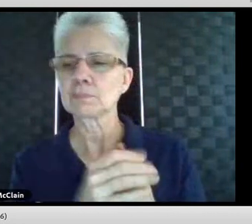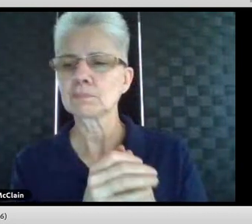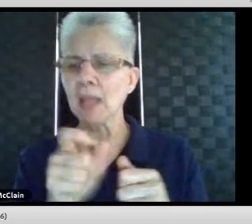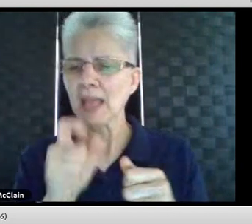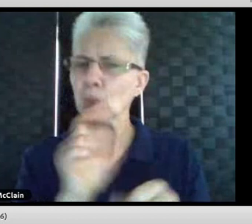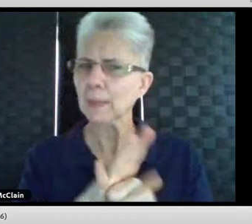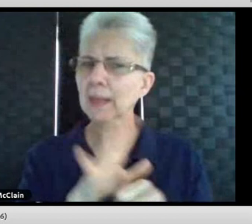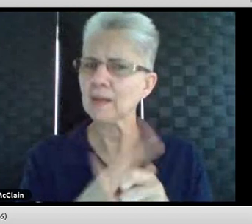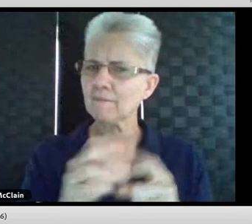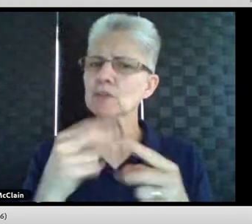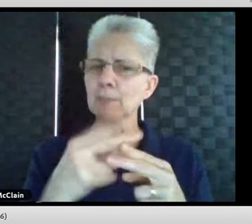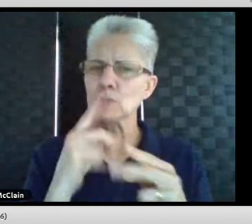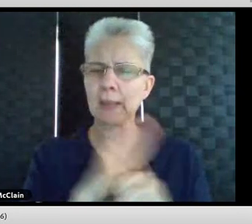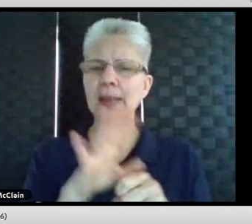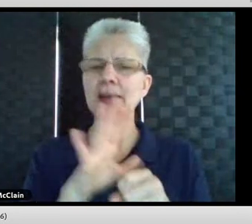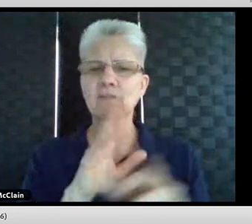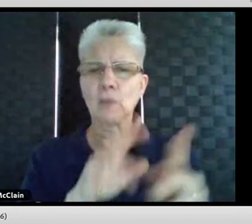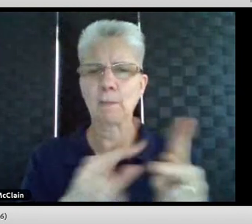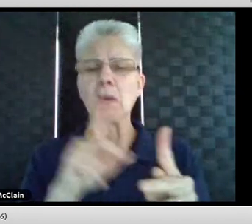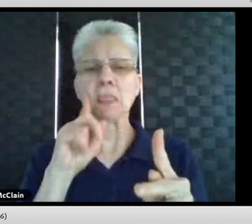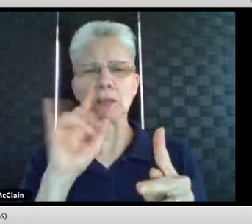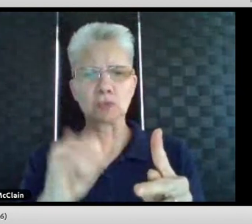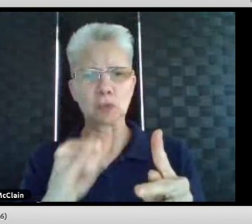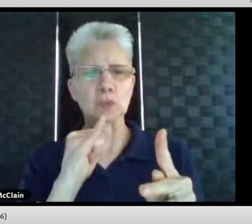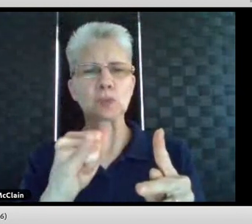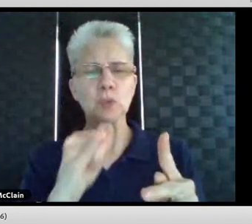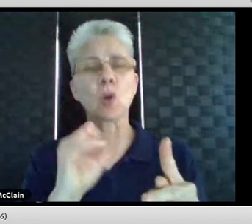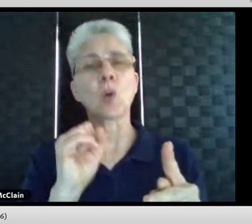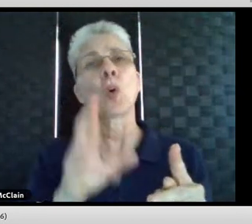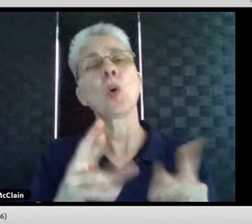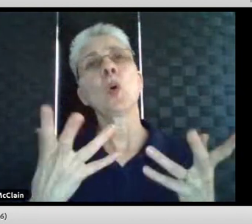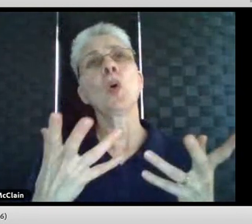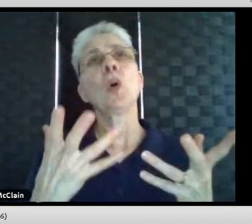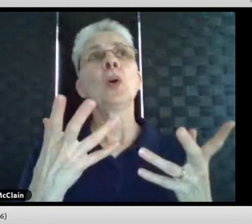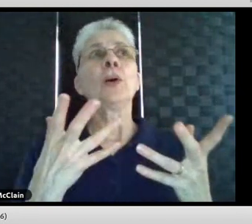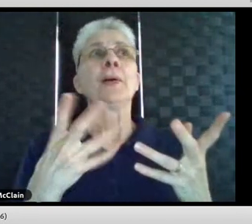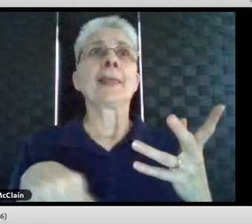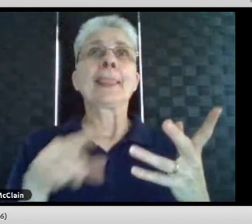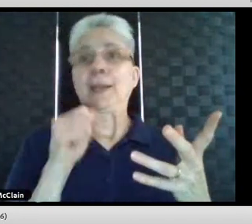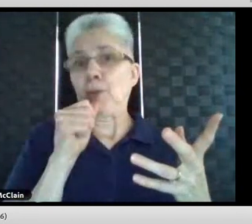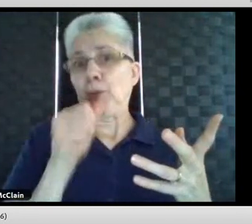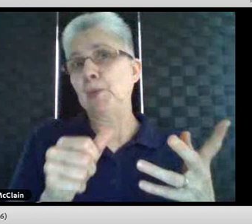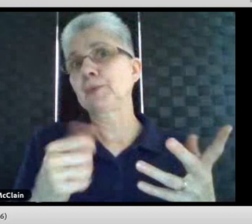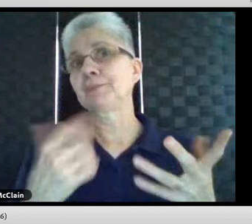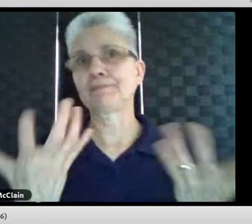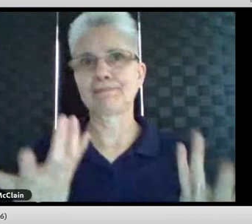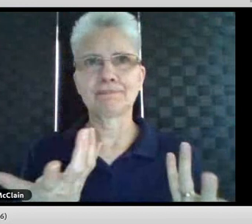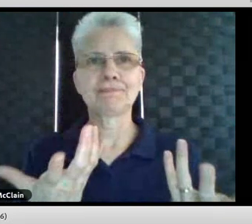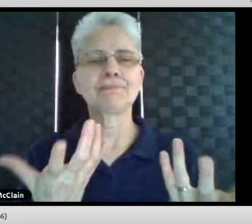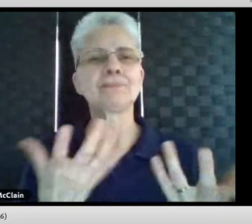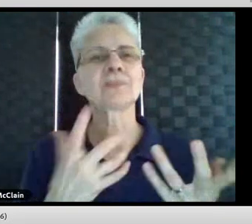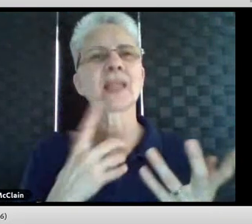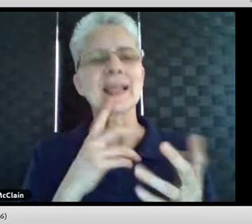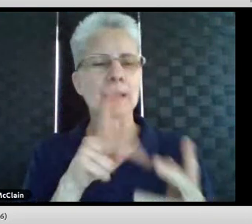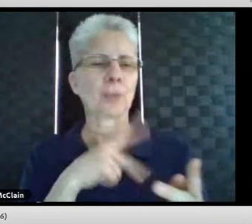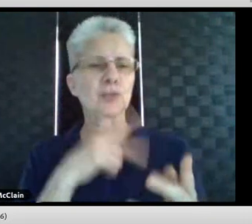First names should be enough for patrons. I think so, too, or they don't. You know, it's a personal-judgment thing.